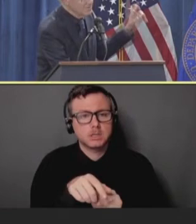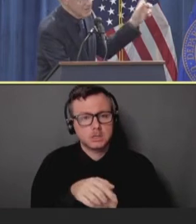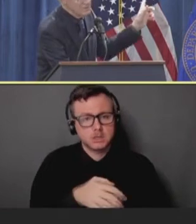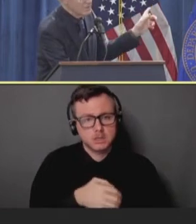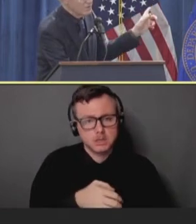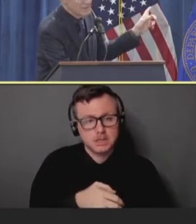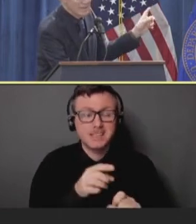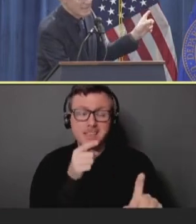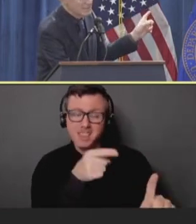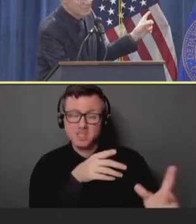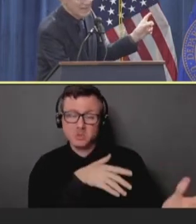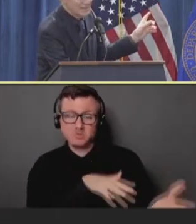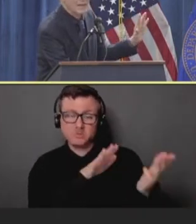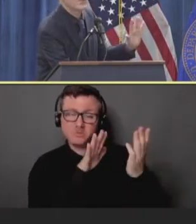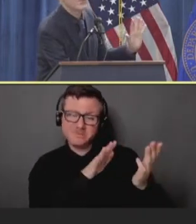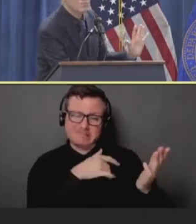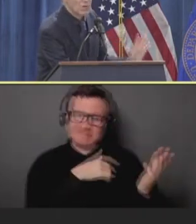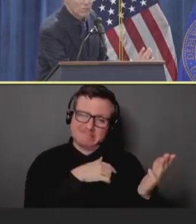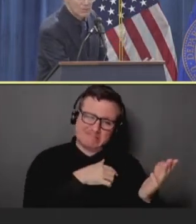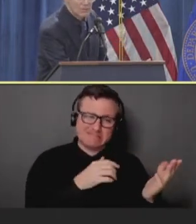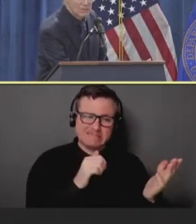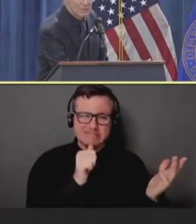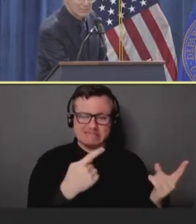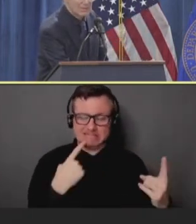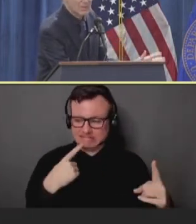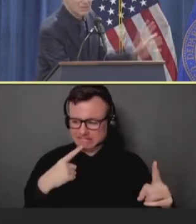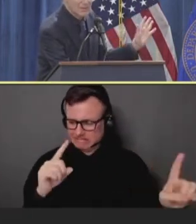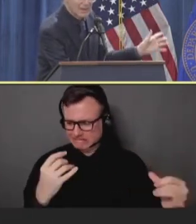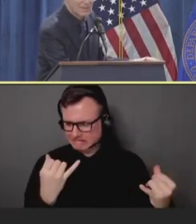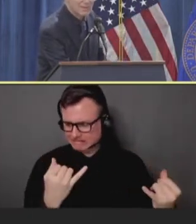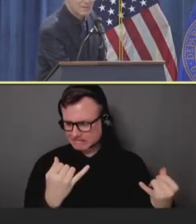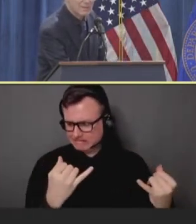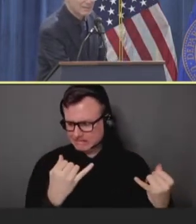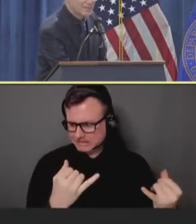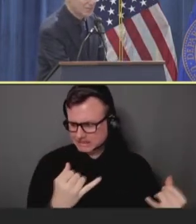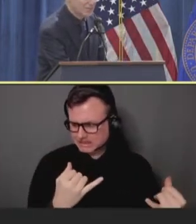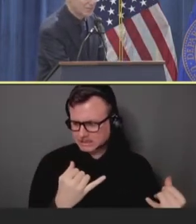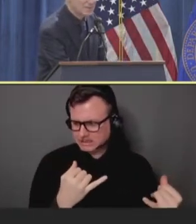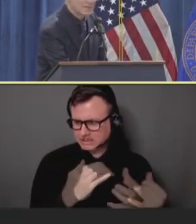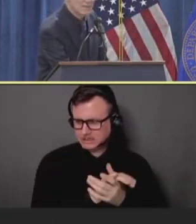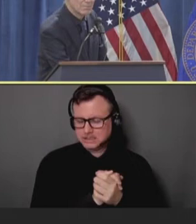This approach hasn't panned out for the moment, not because of inherent difficulties, but